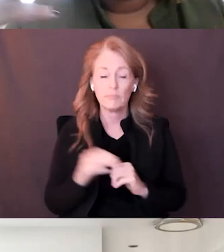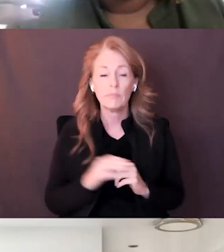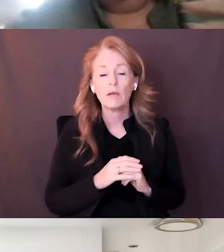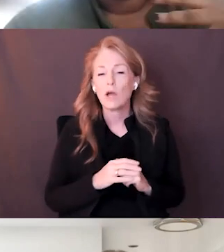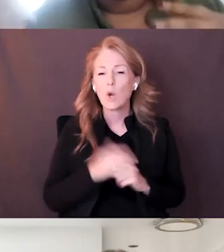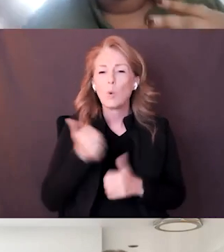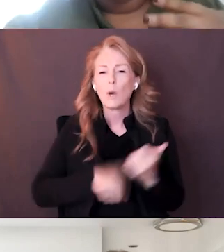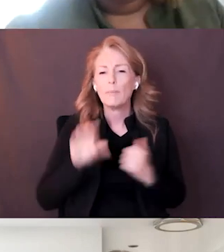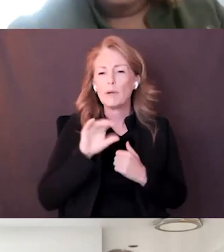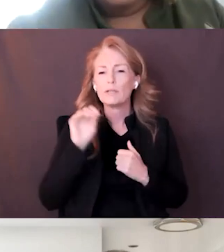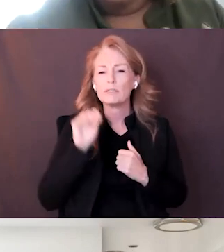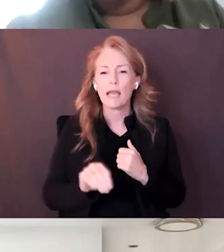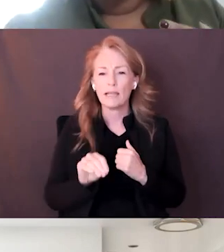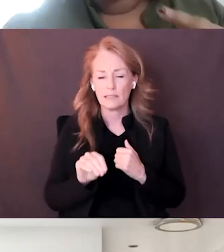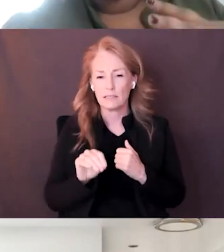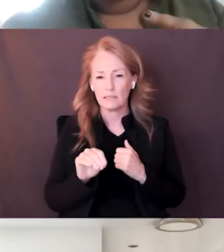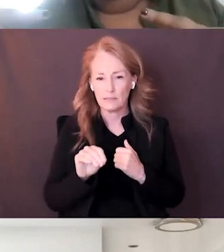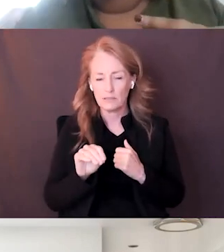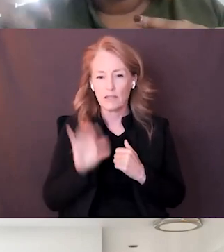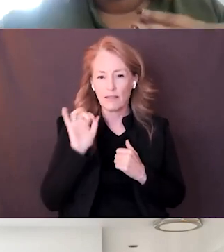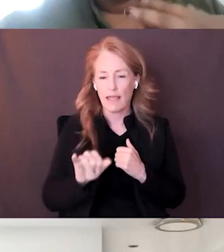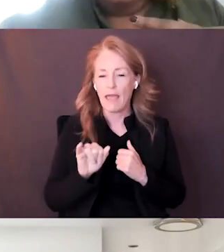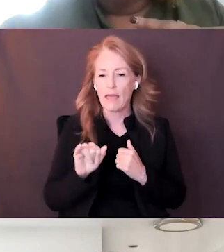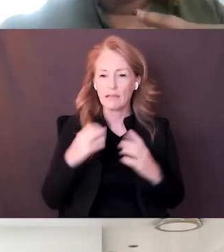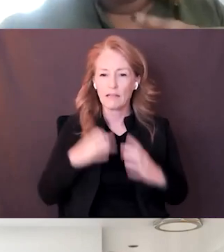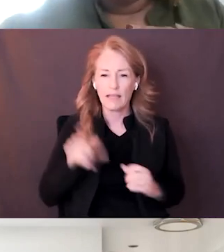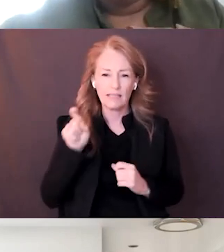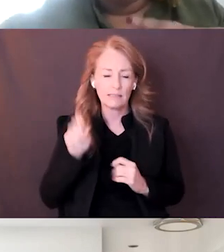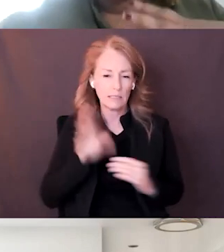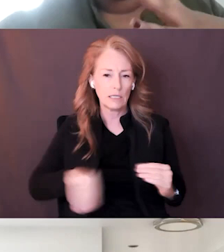WOULD NEED THE MORE COSTLY CARE THAT HAPPENS BEYOND THE CALL HUB,